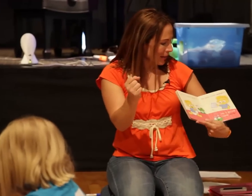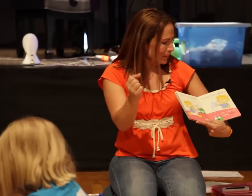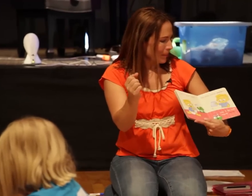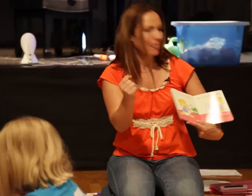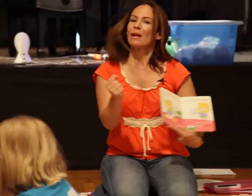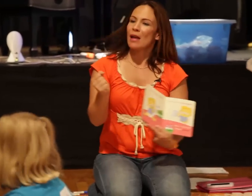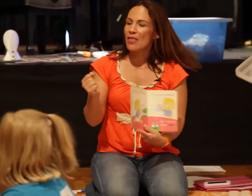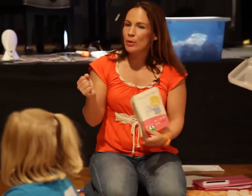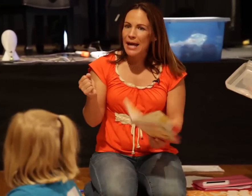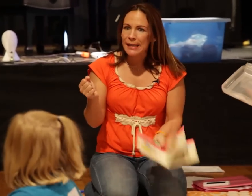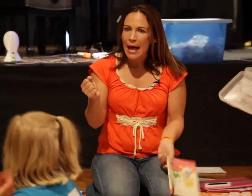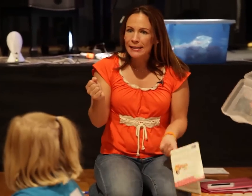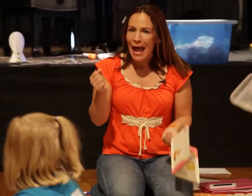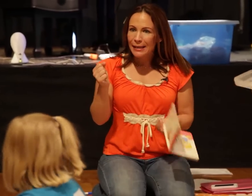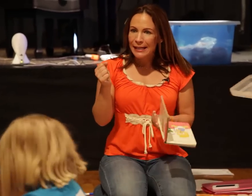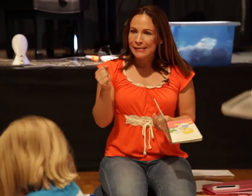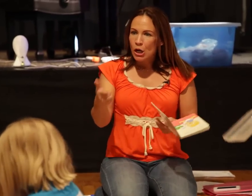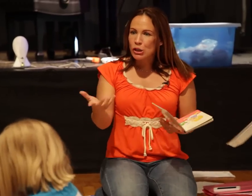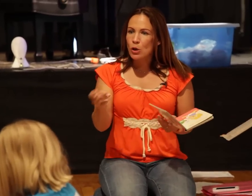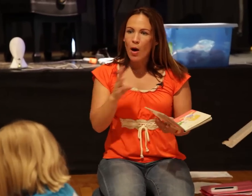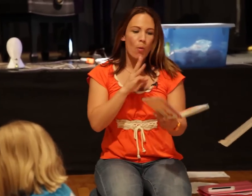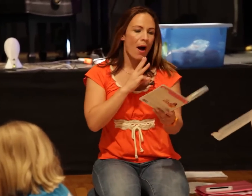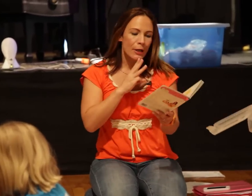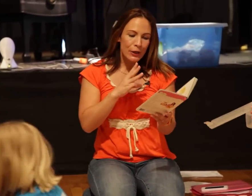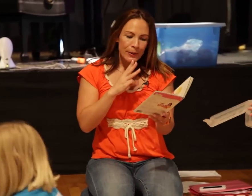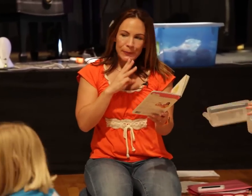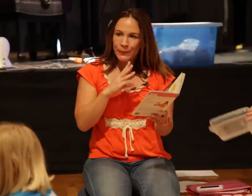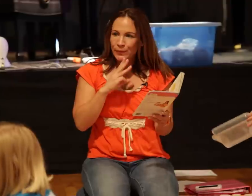Then we ask Alex. Alex, do you WANT WATER?